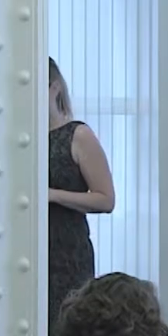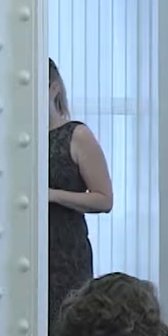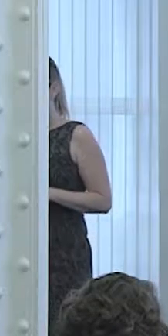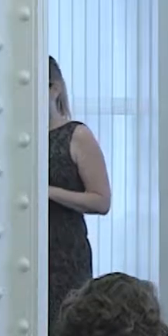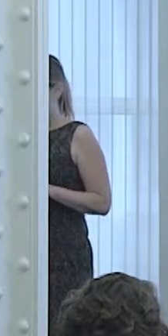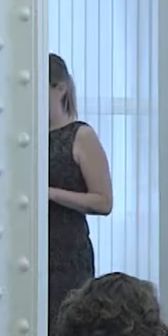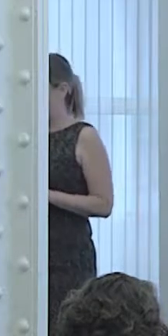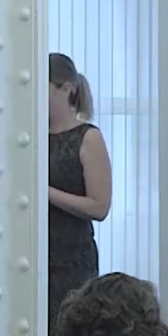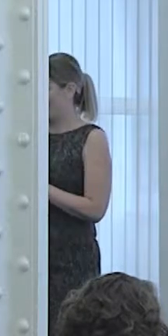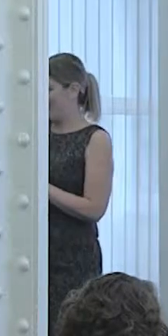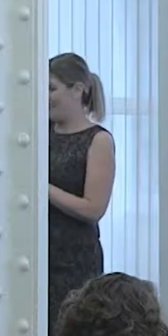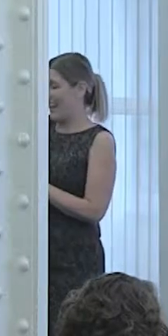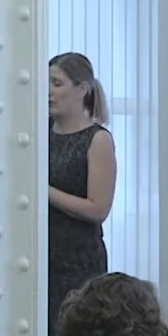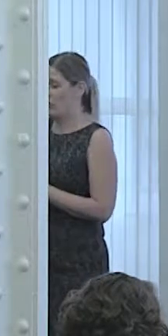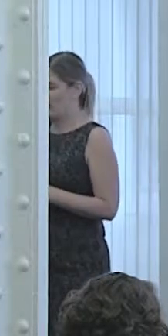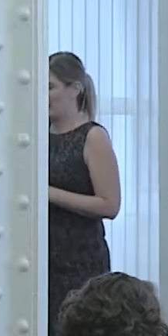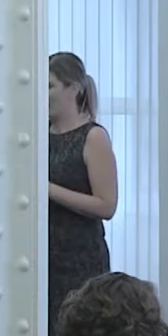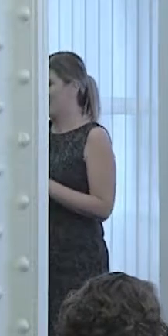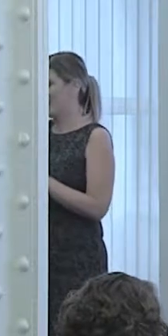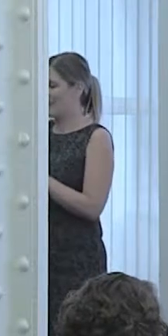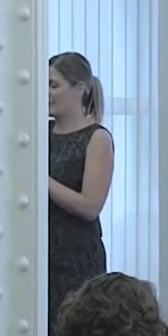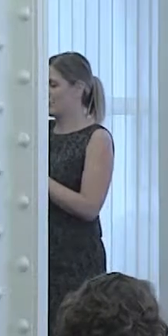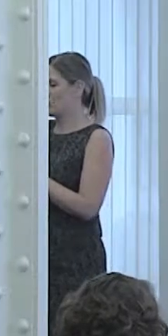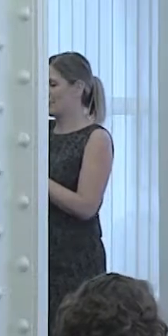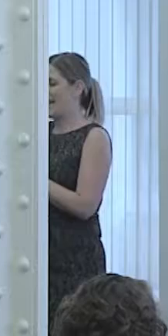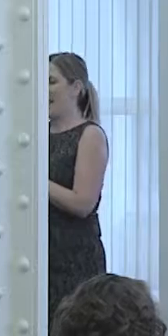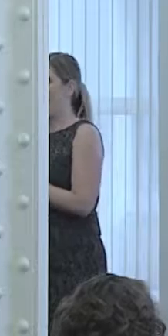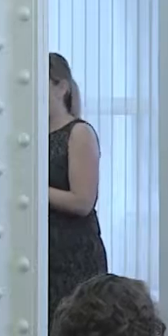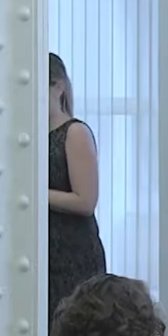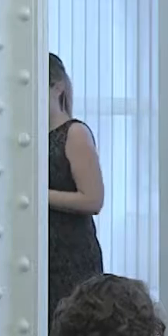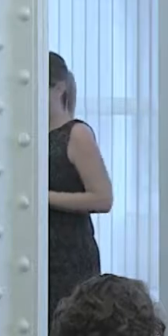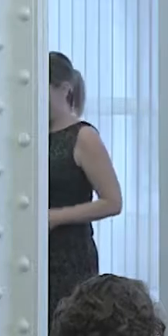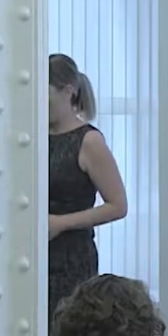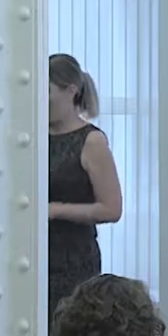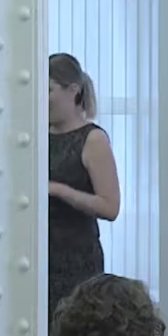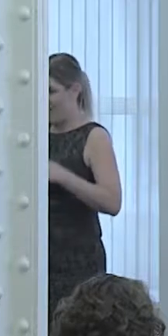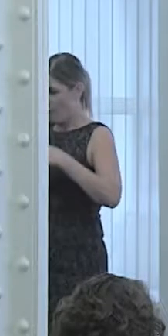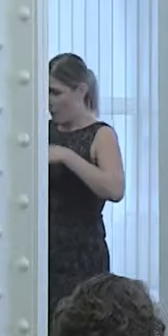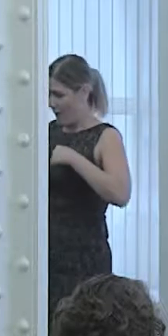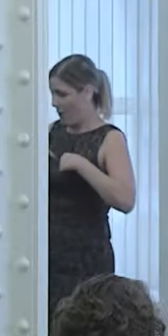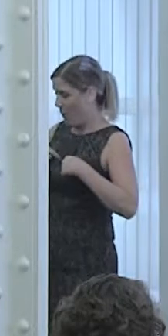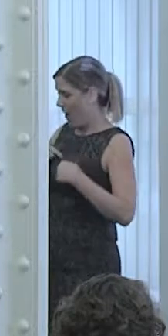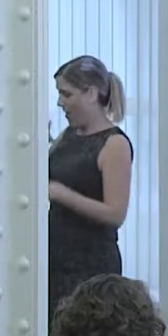but that when we want to indulge in something that is awesome, consensual, fun,